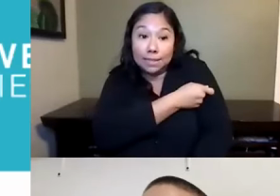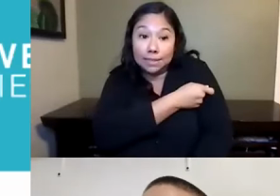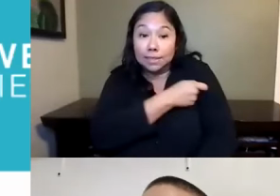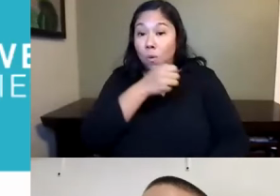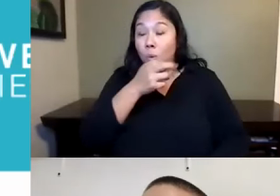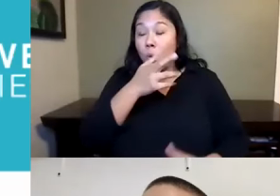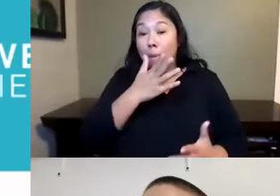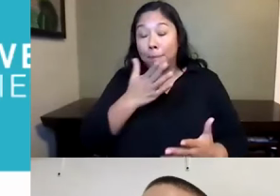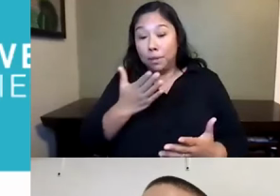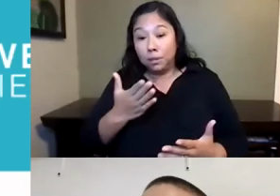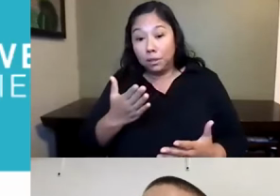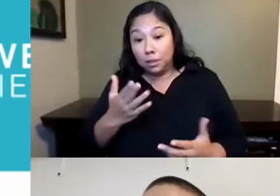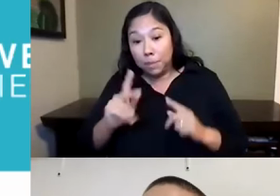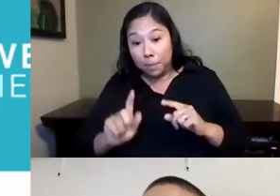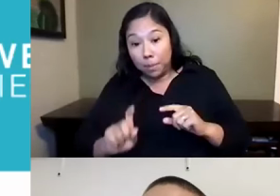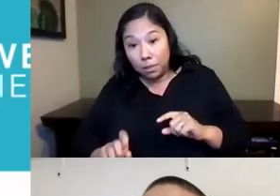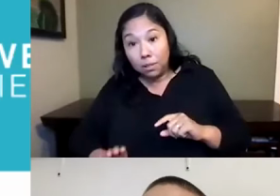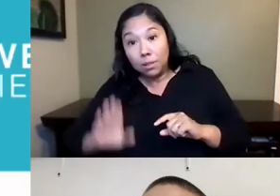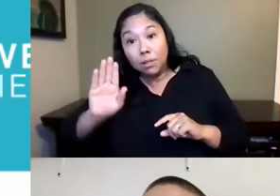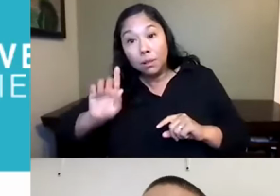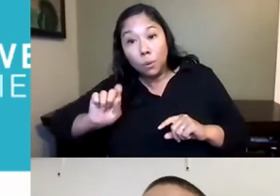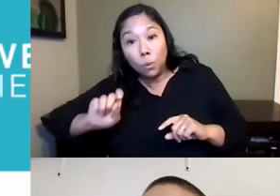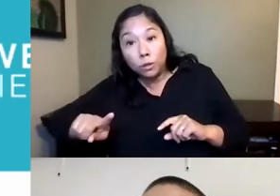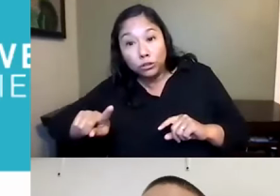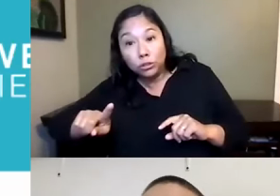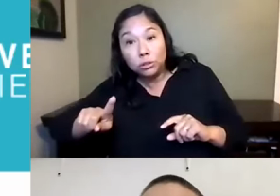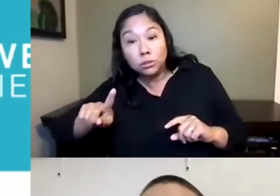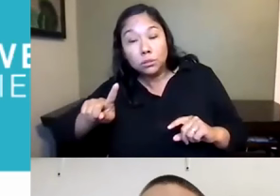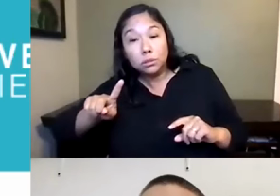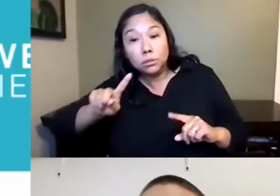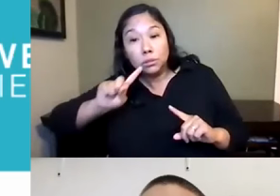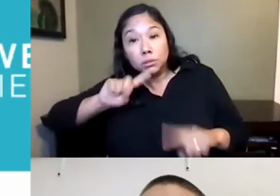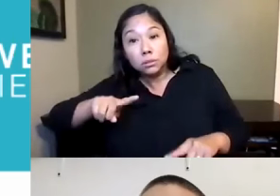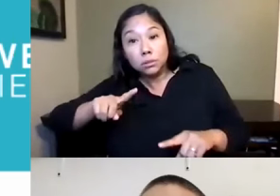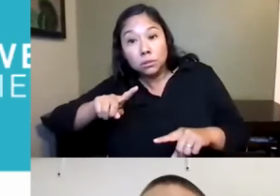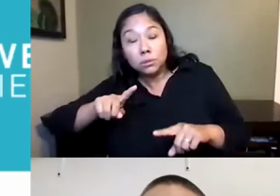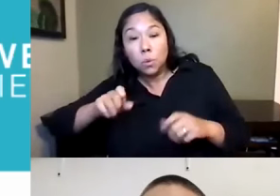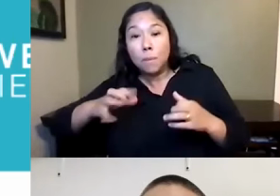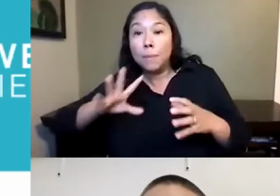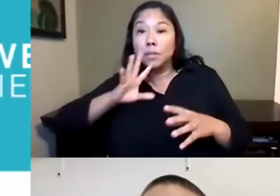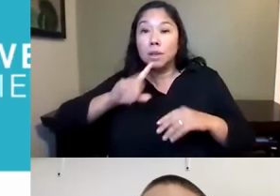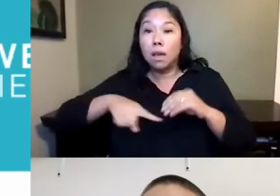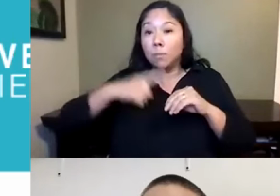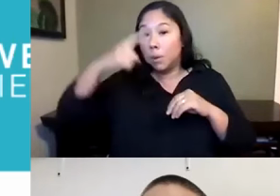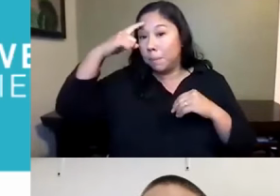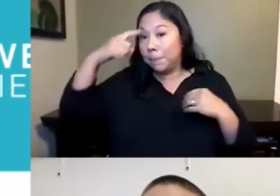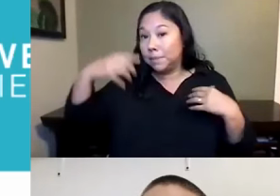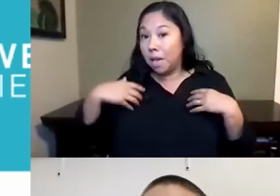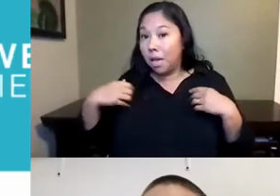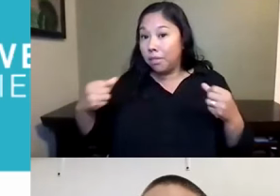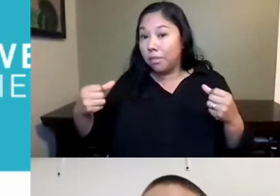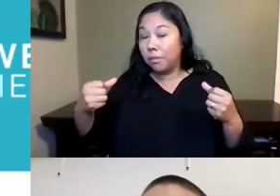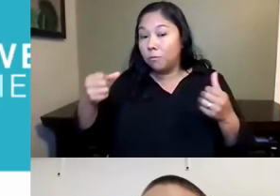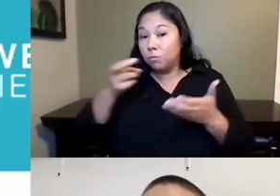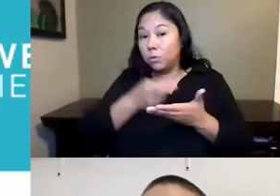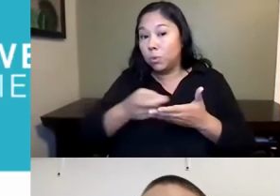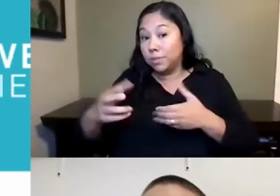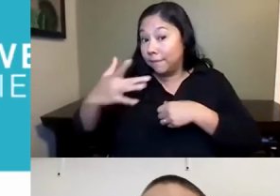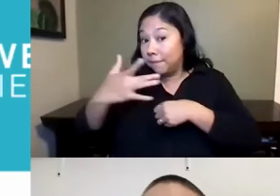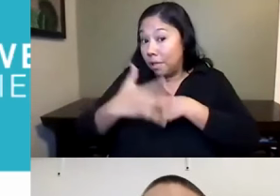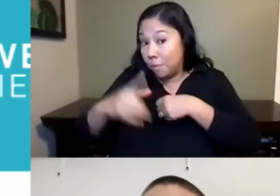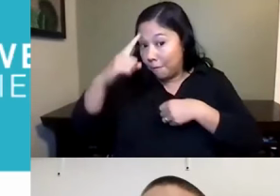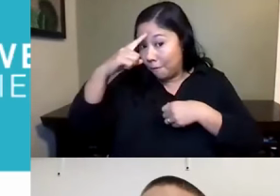Or, talk about the mental health resources available that Janette can share?